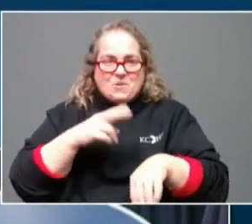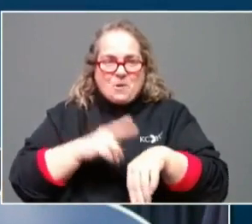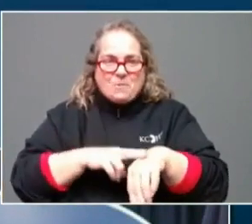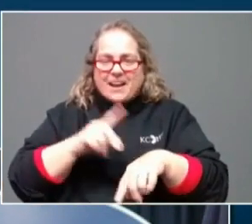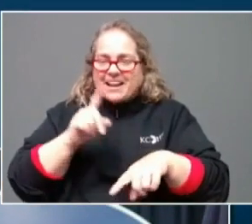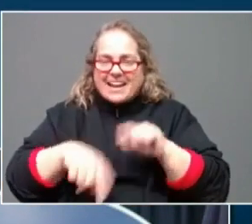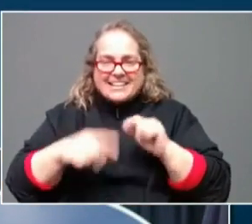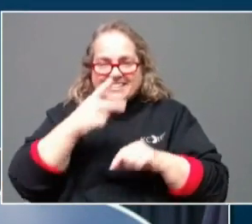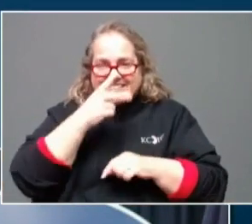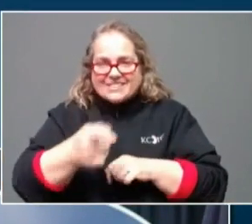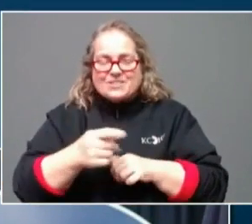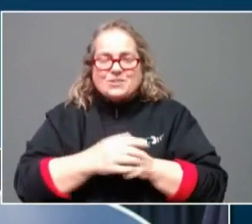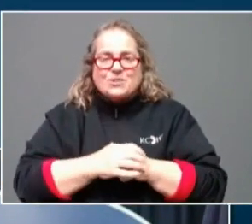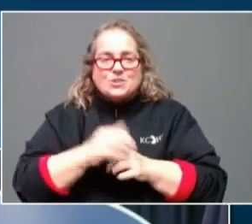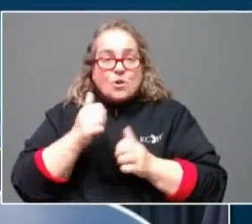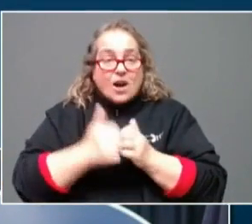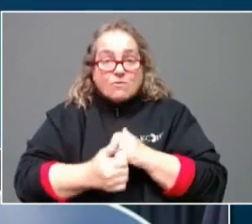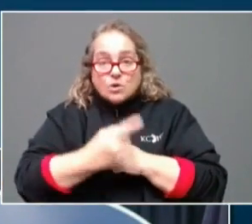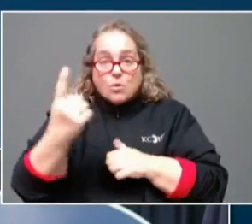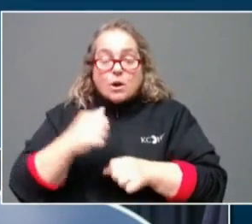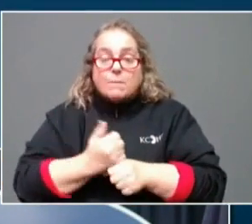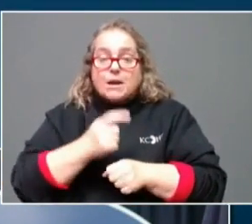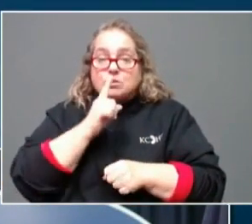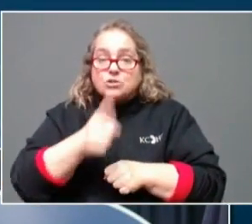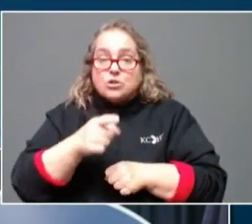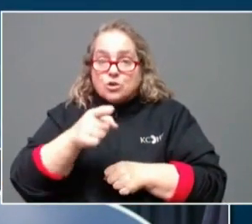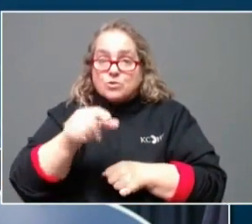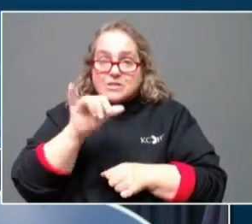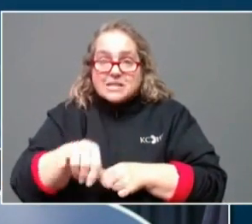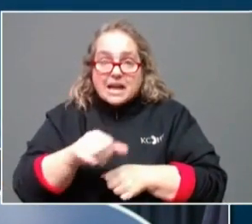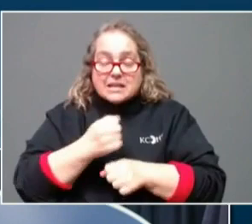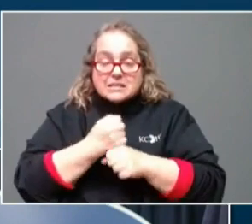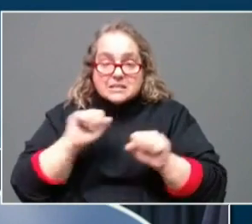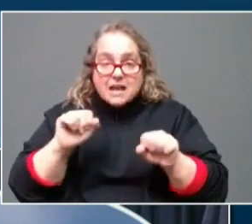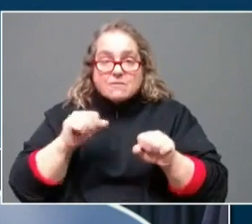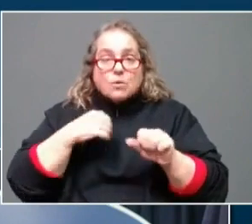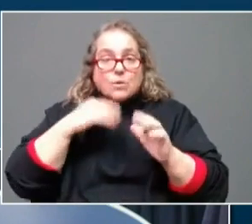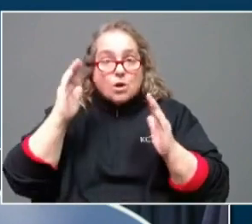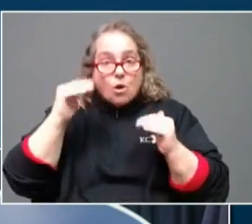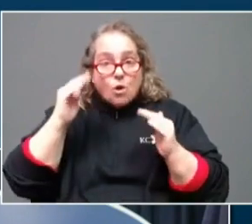everybody make sure you stay safe. We hope that we are cresting that we are